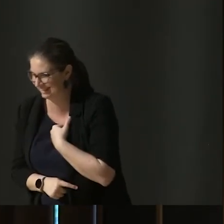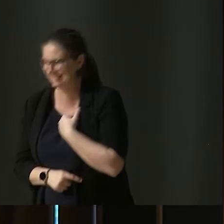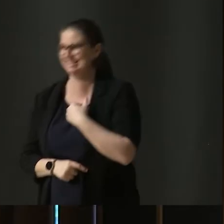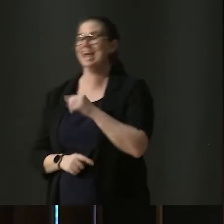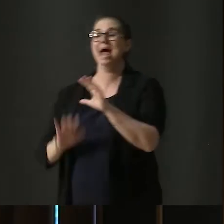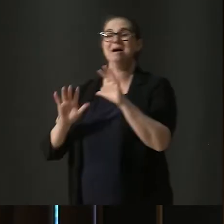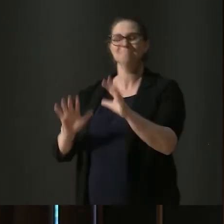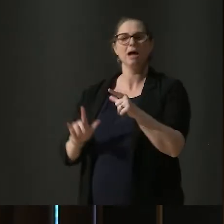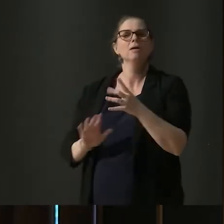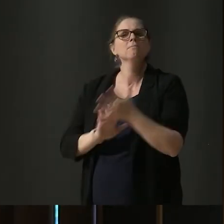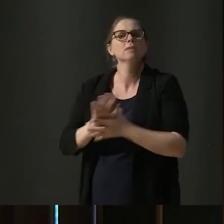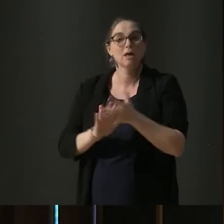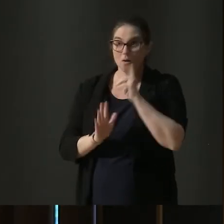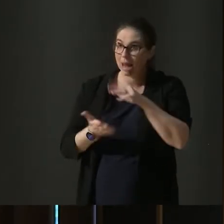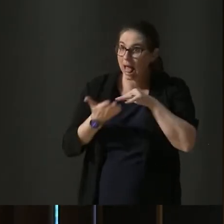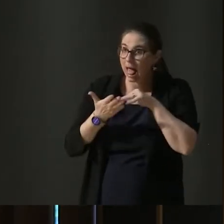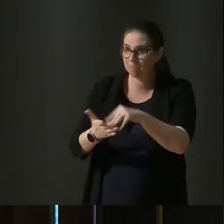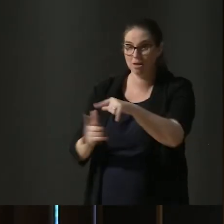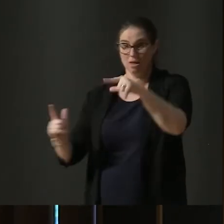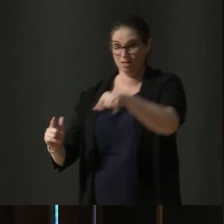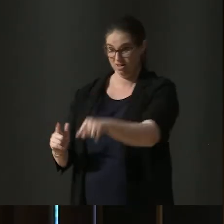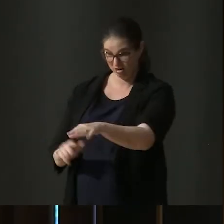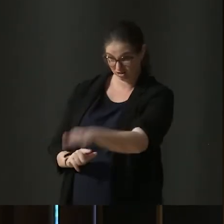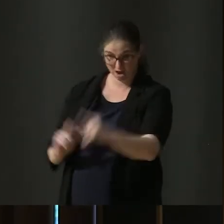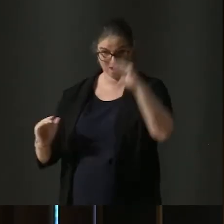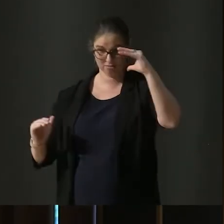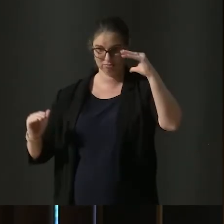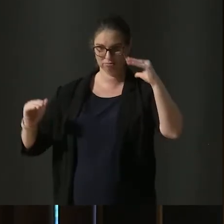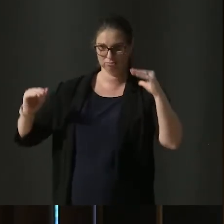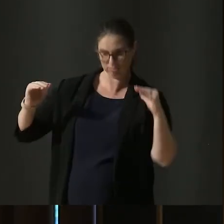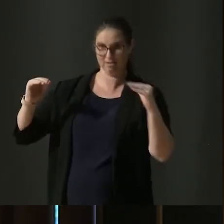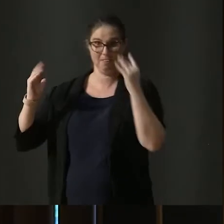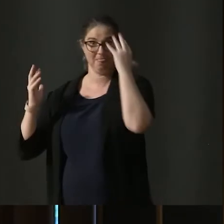that's not going to bring thinking online for either the parent or the child.